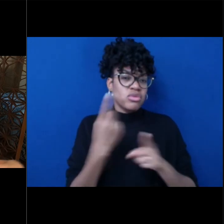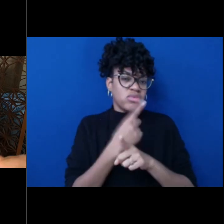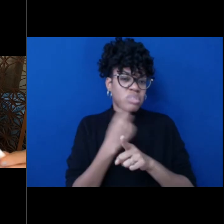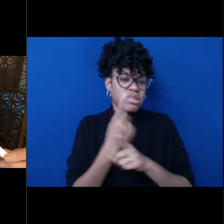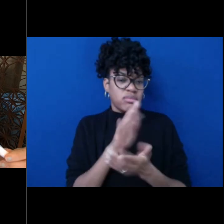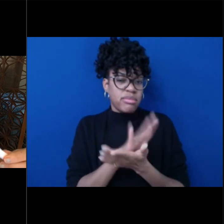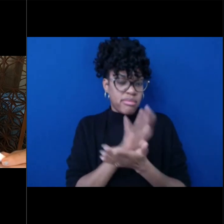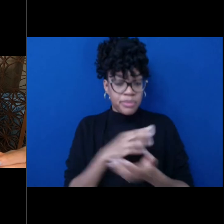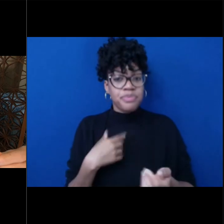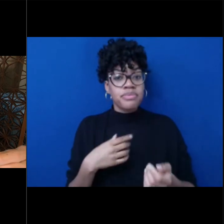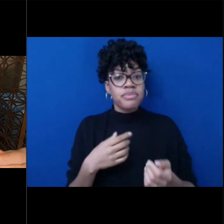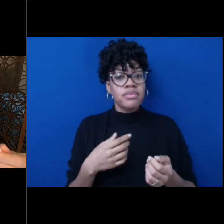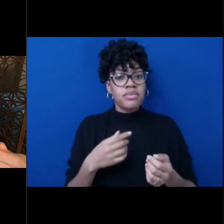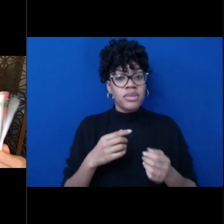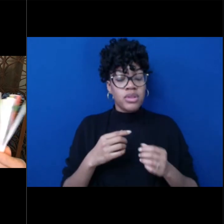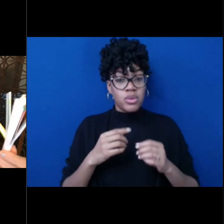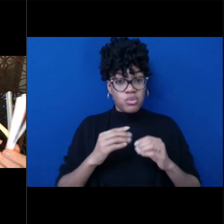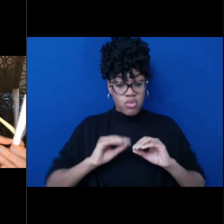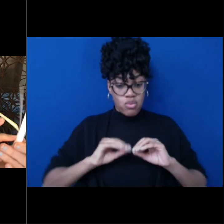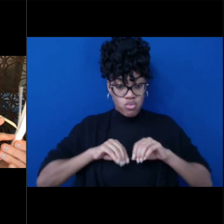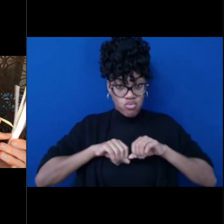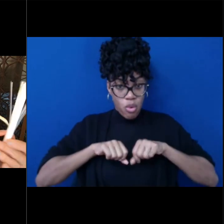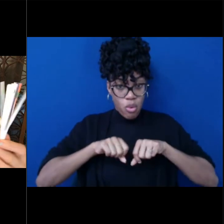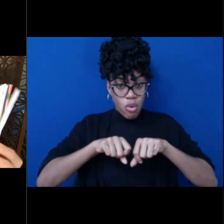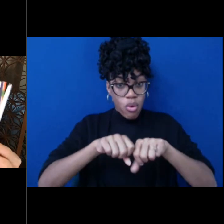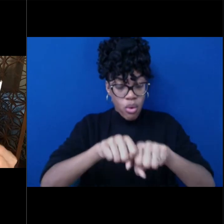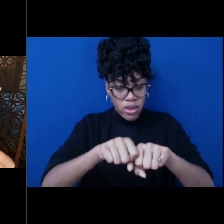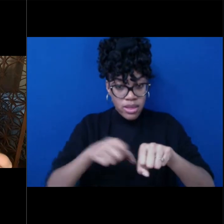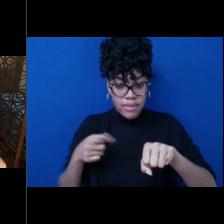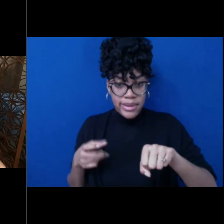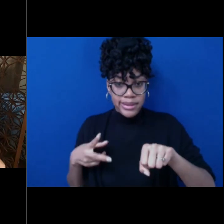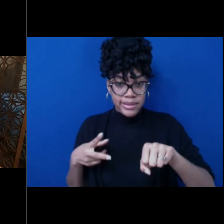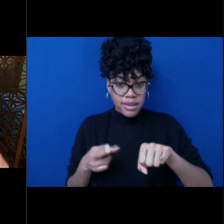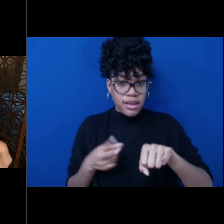and then cut down to about 1/3 of the width.